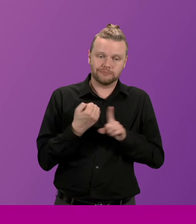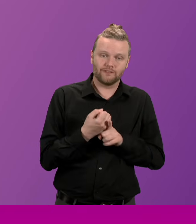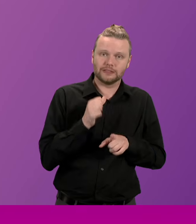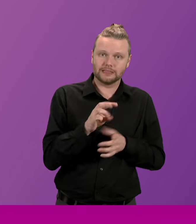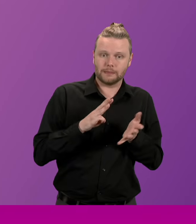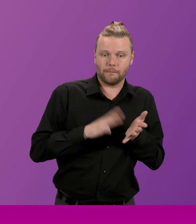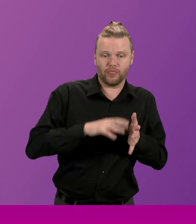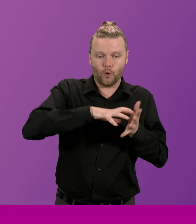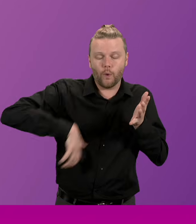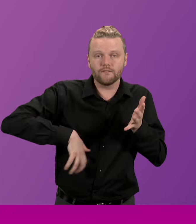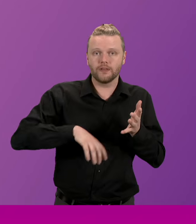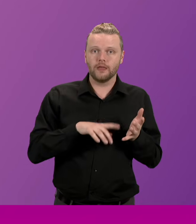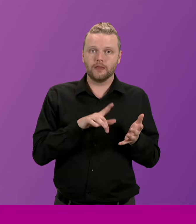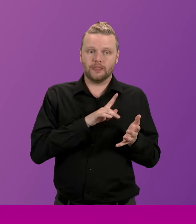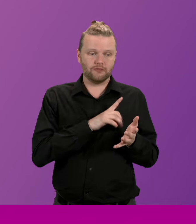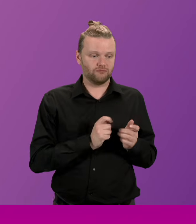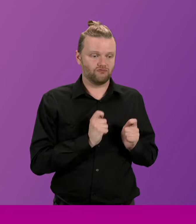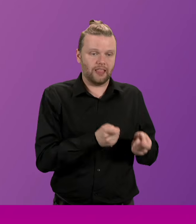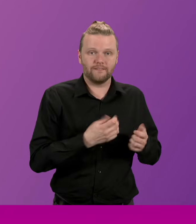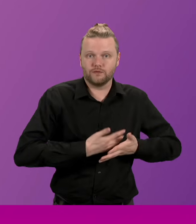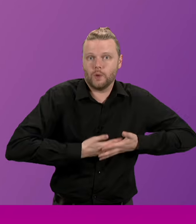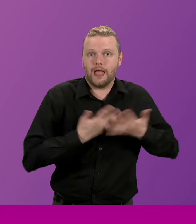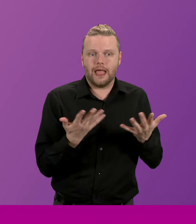scrapped, so that the relief is applied to any business that moves into a vacant